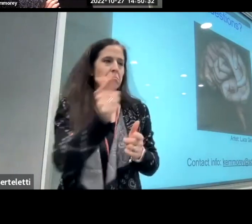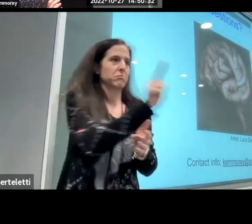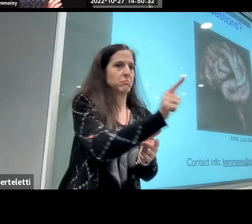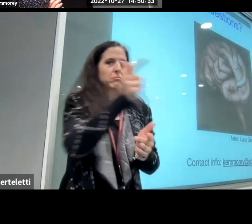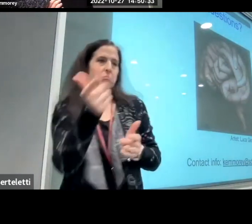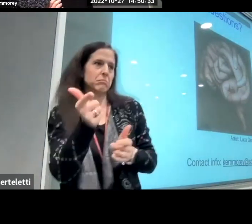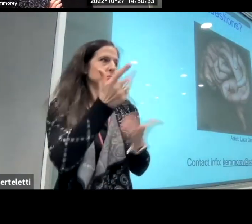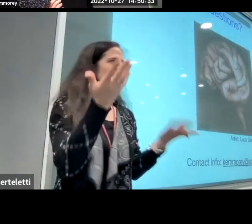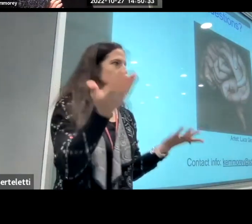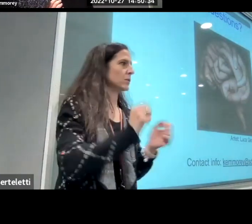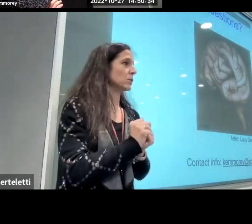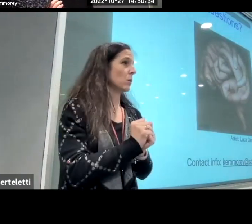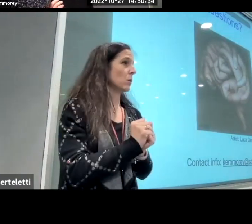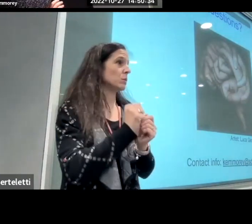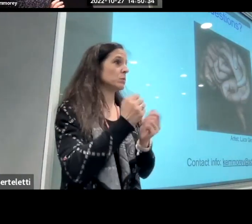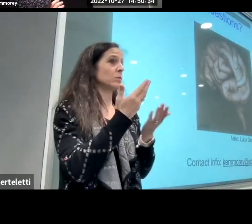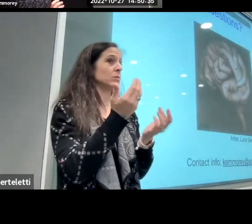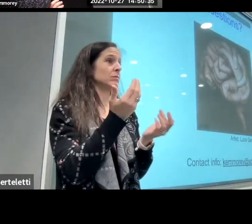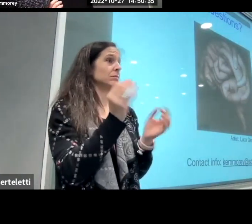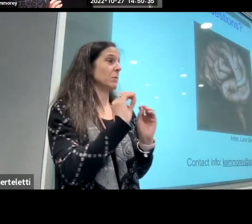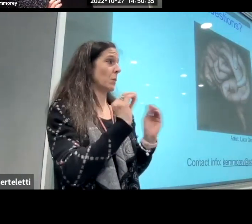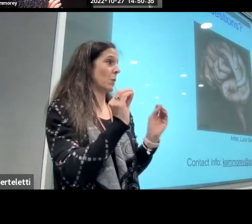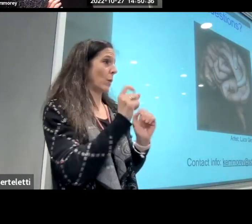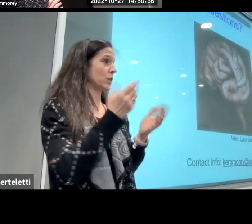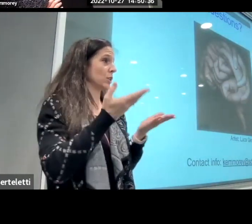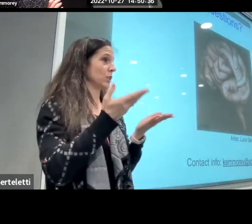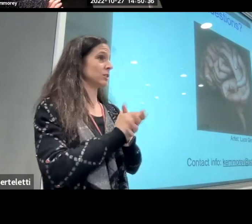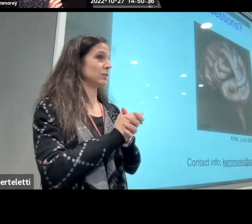You comment, scan here the interpreters.